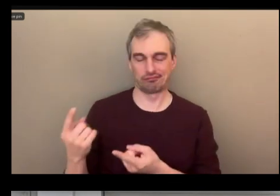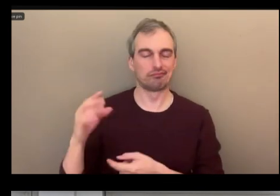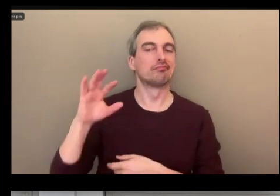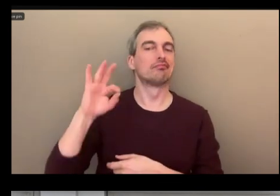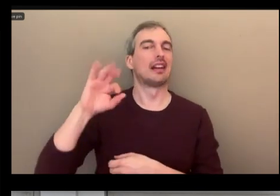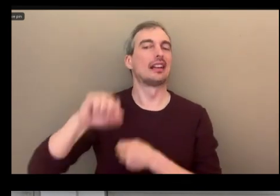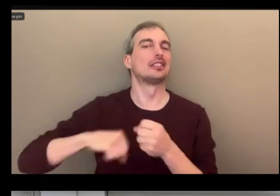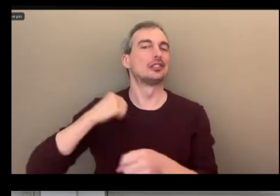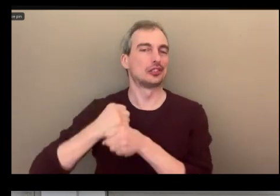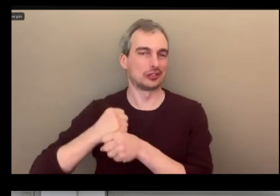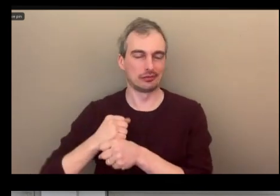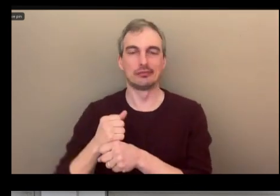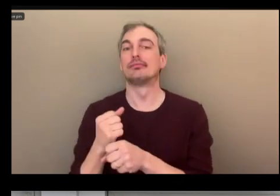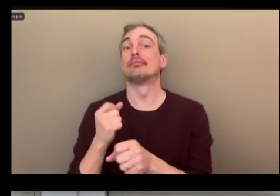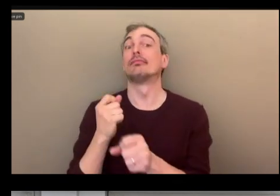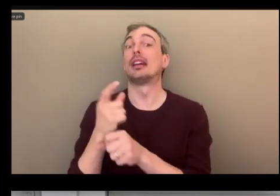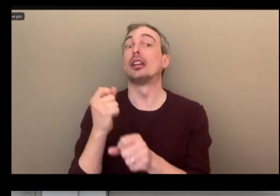Primarily an internal event here at Verizon.